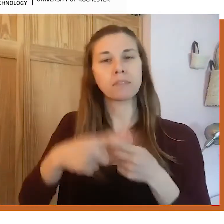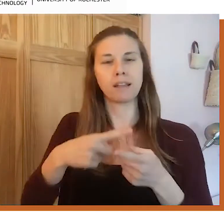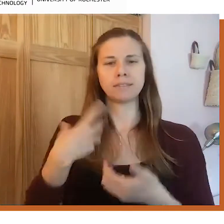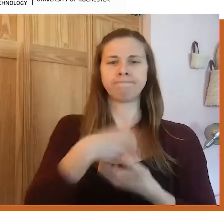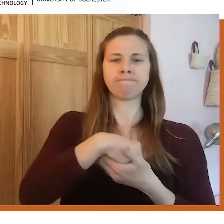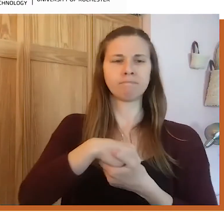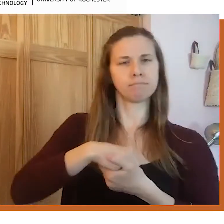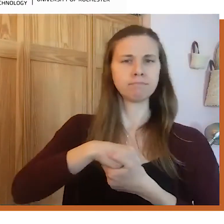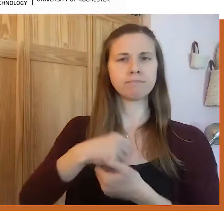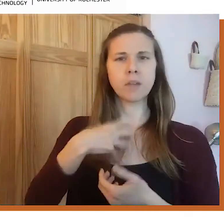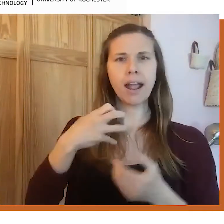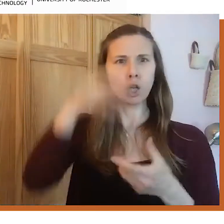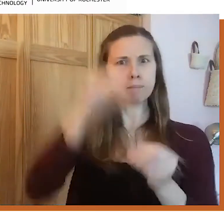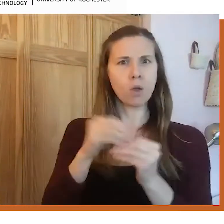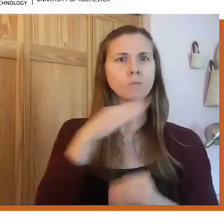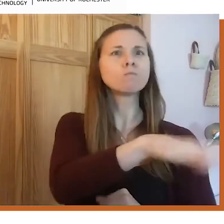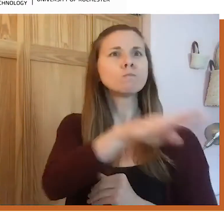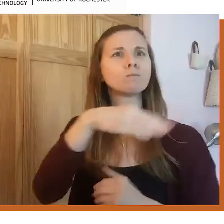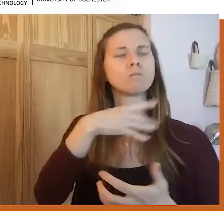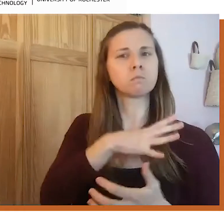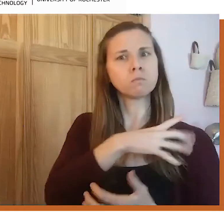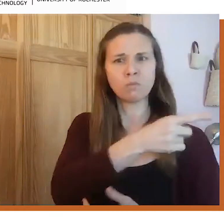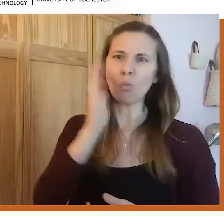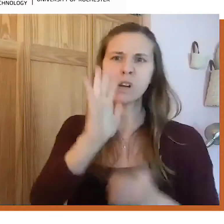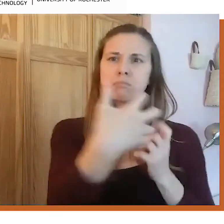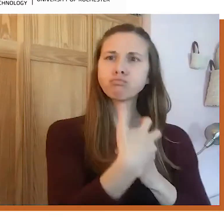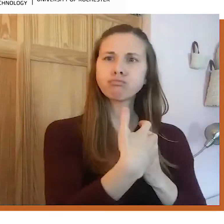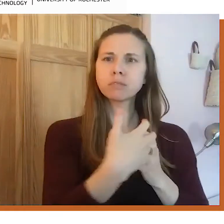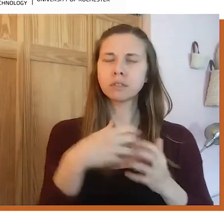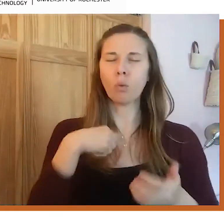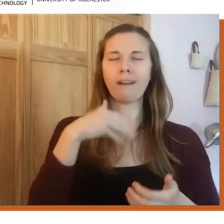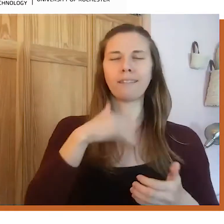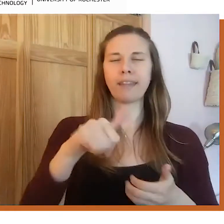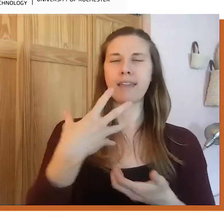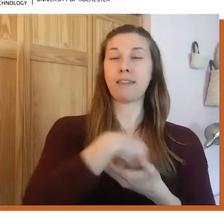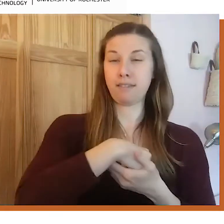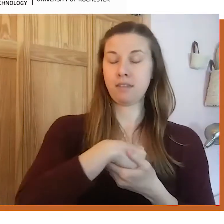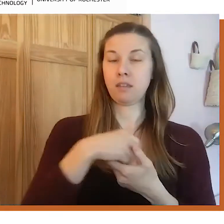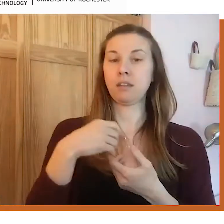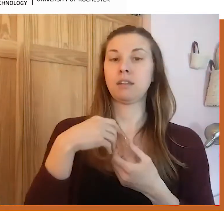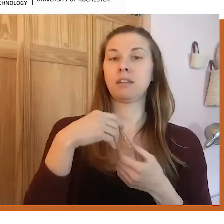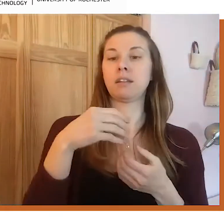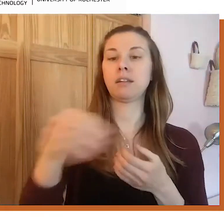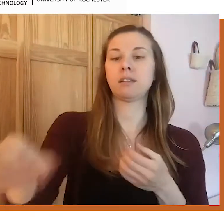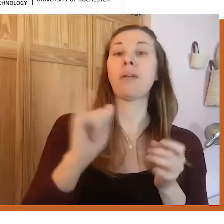and it's become ingrained in me, and that has actually led to my high-school experience,